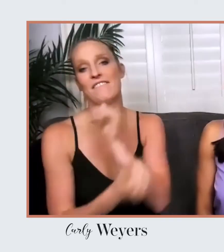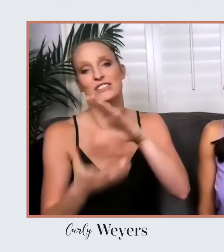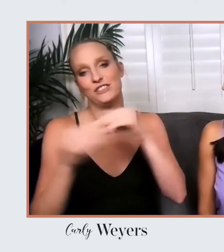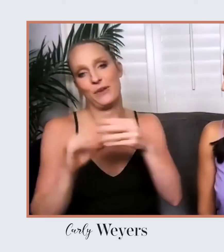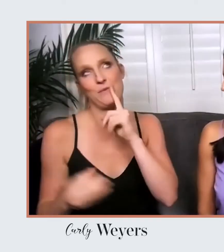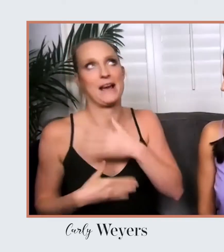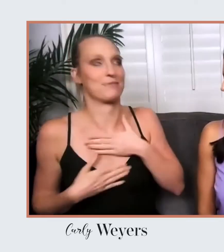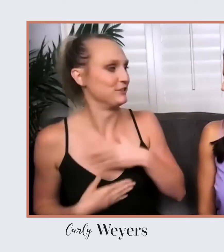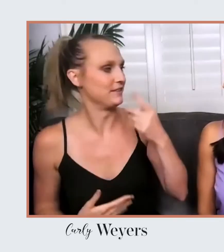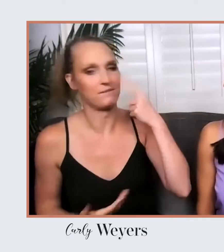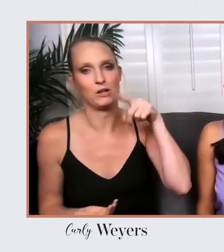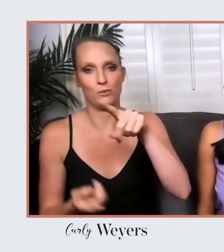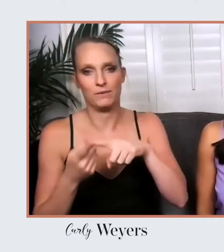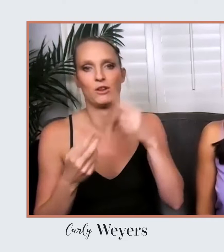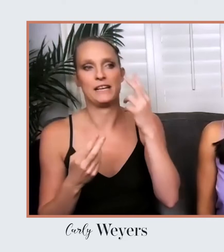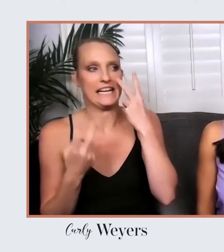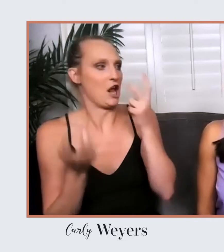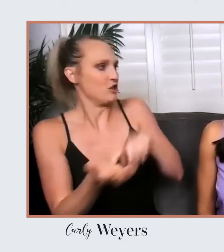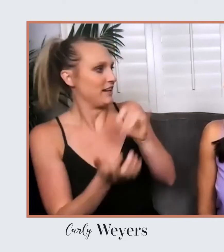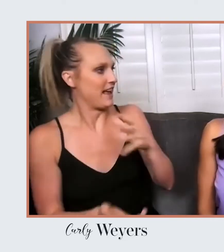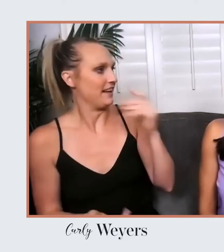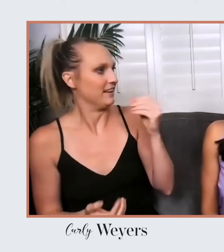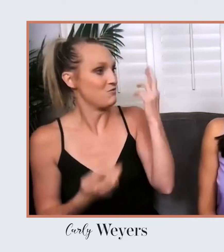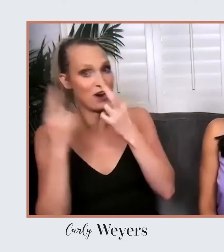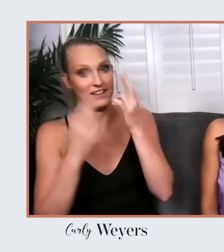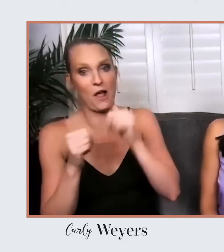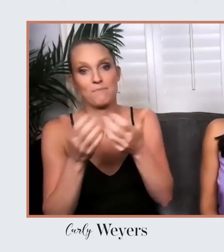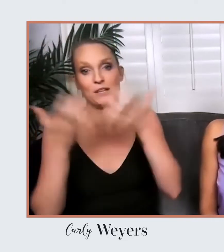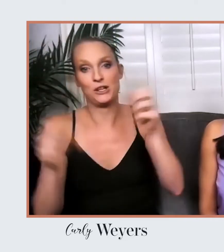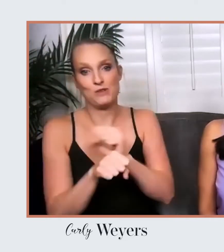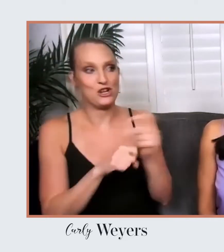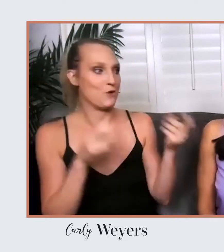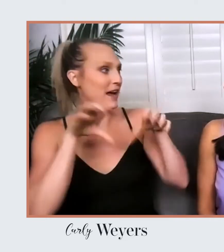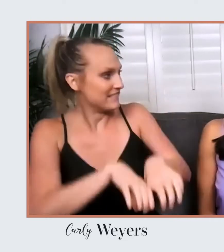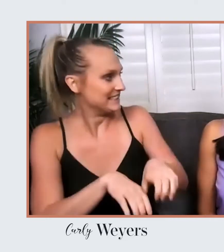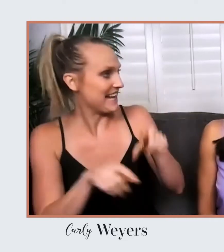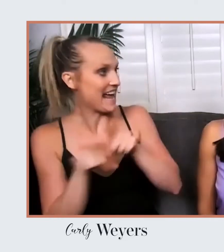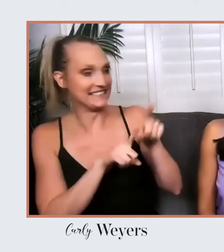I love that story, and I love, you know, seeing that and having you notice that and all the work that we put in